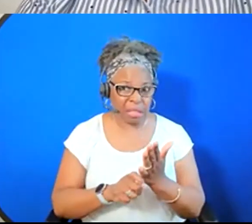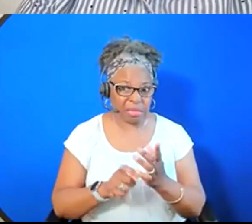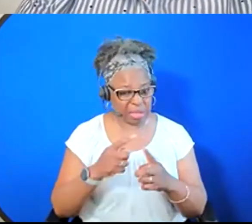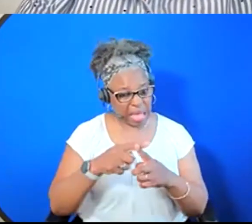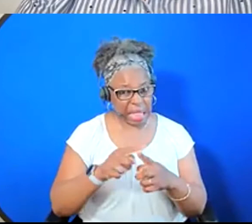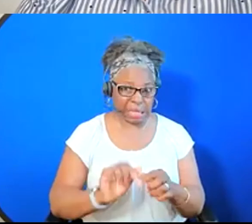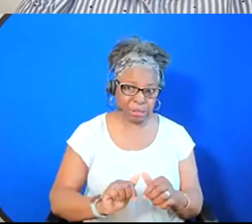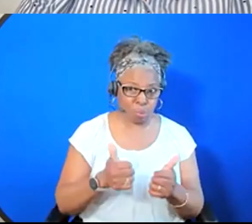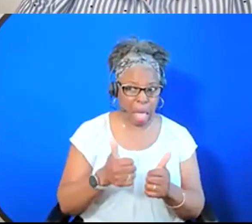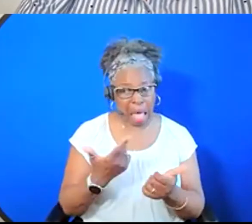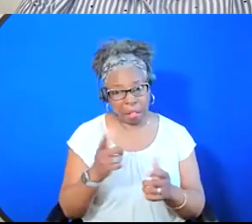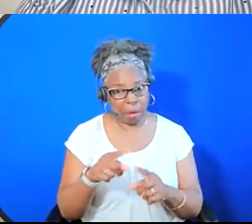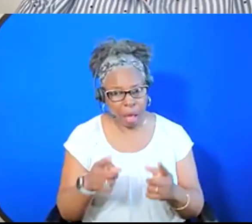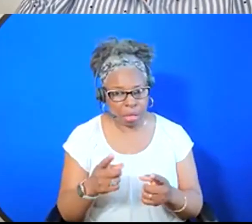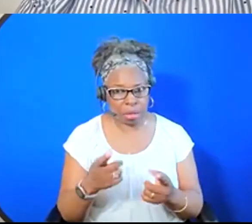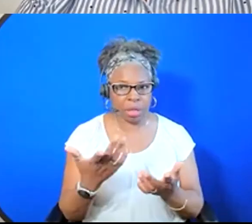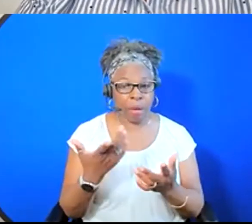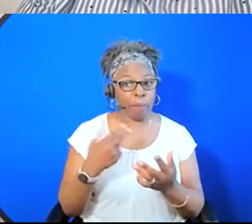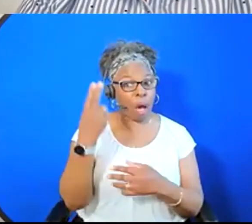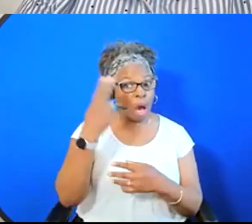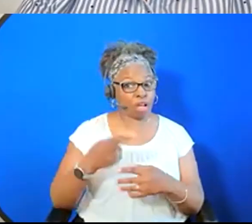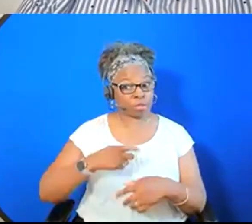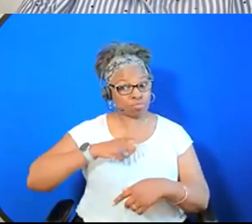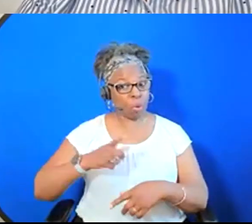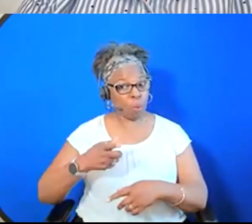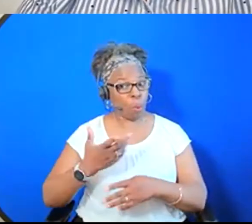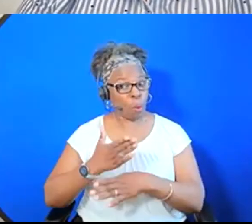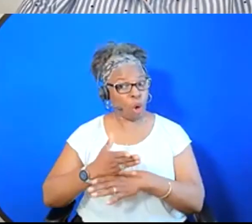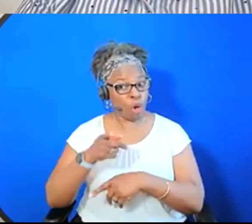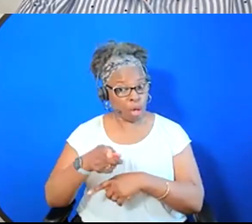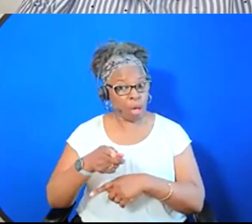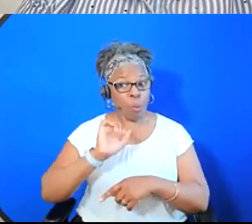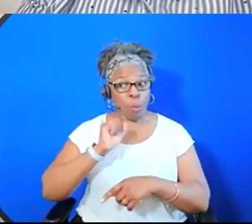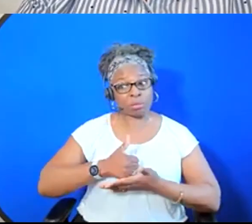but still an artist here in the UK, then we would write that application for them, or, for example,